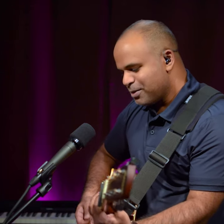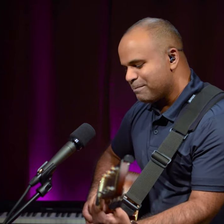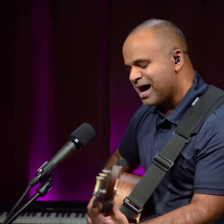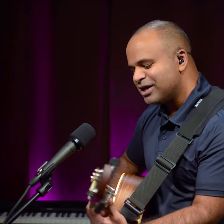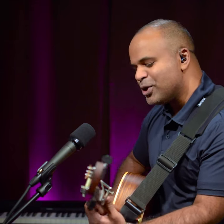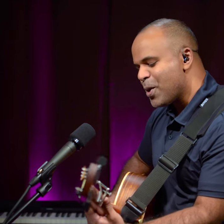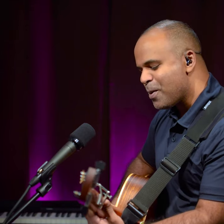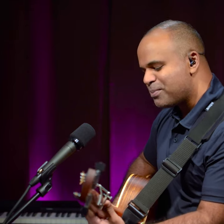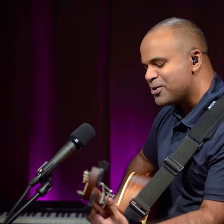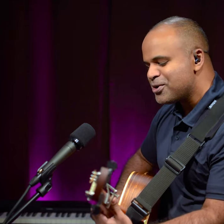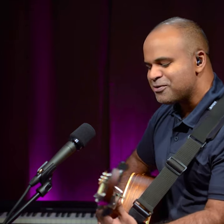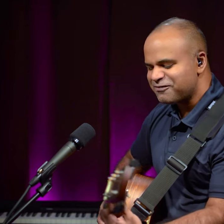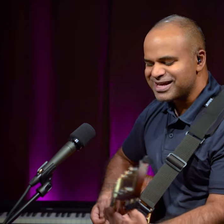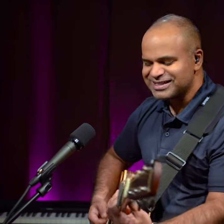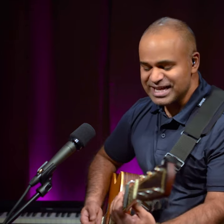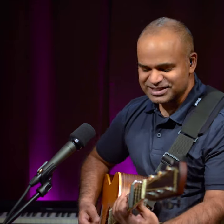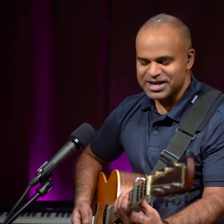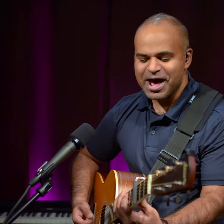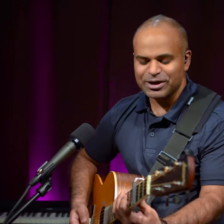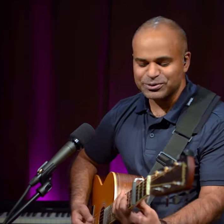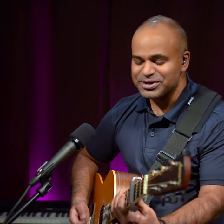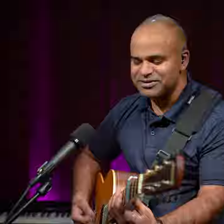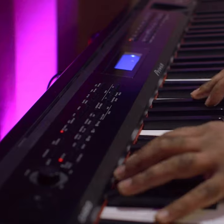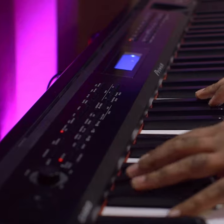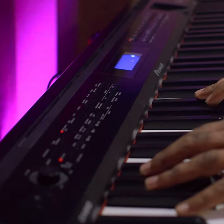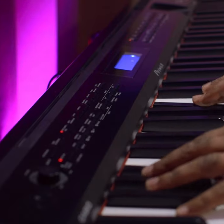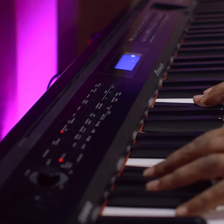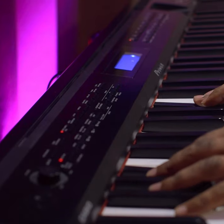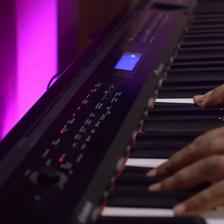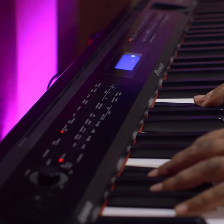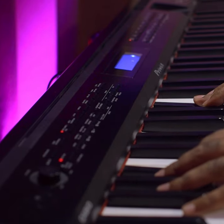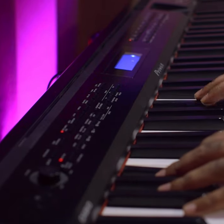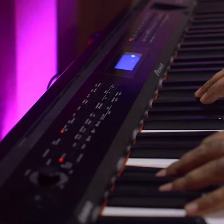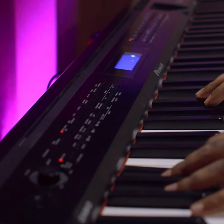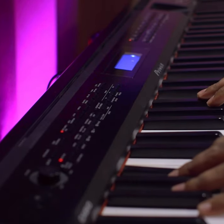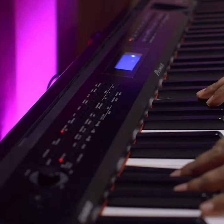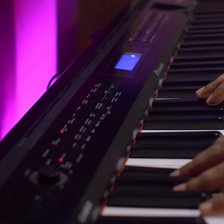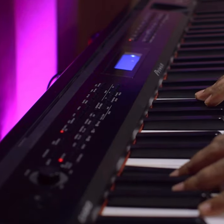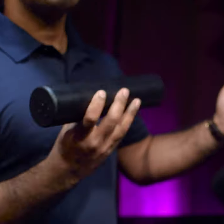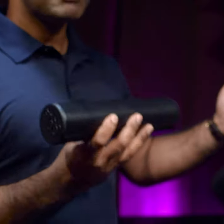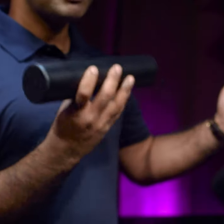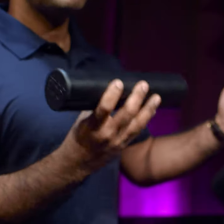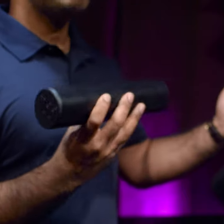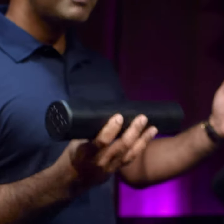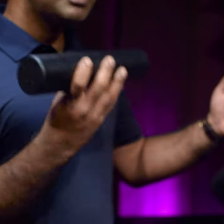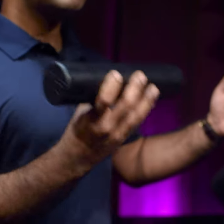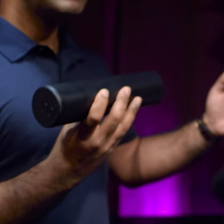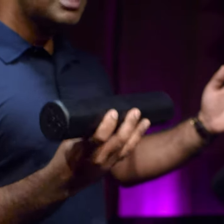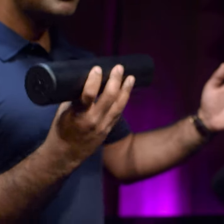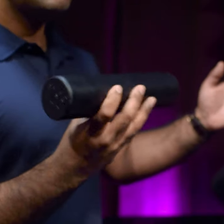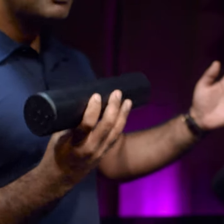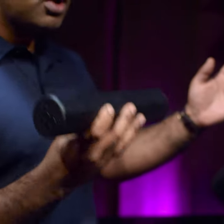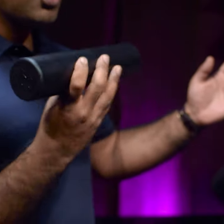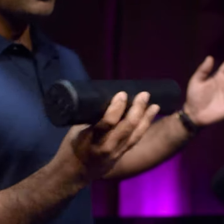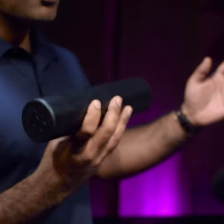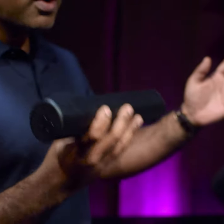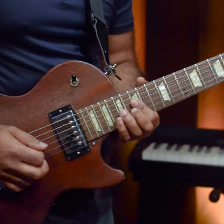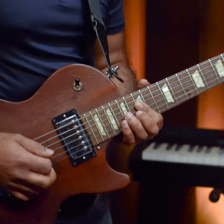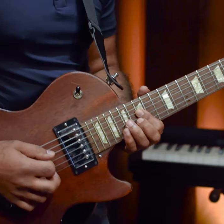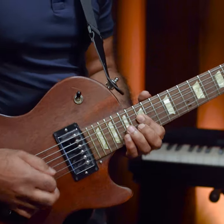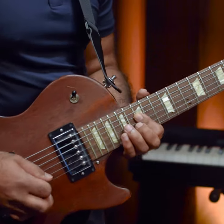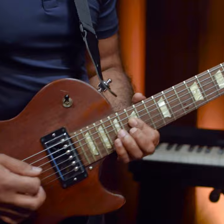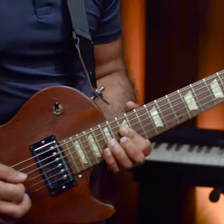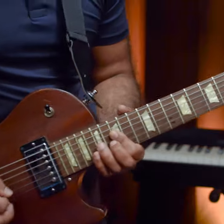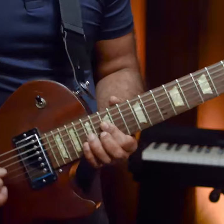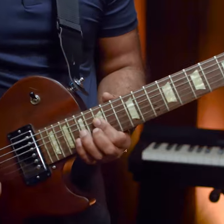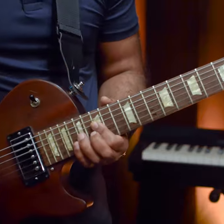By Your perfect sacrifice We're made perfect in Your eyes